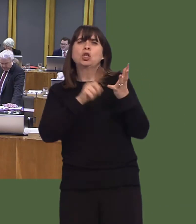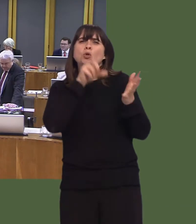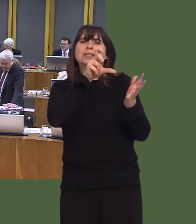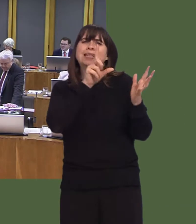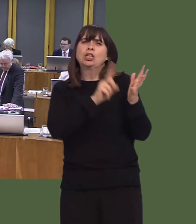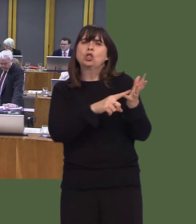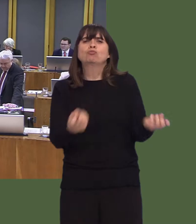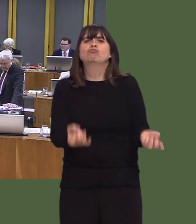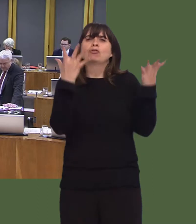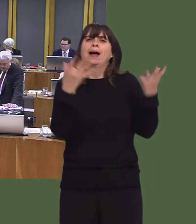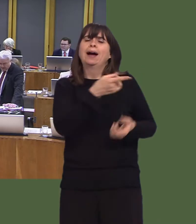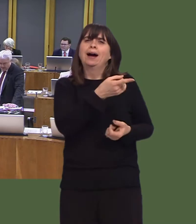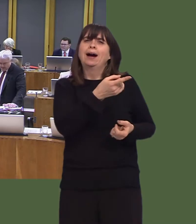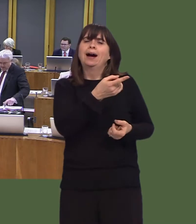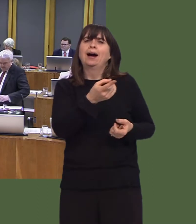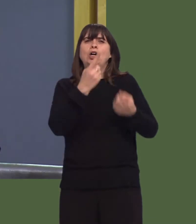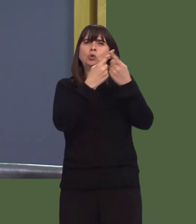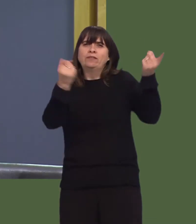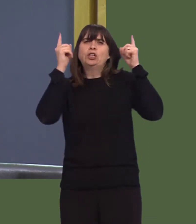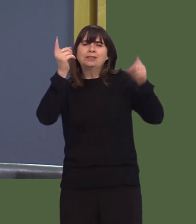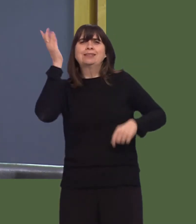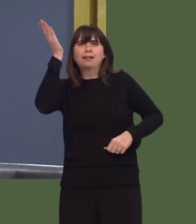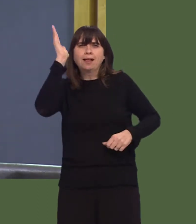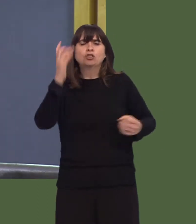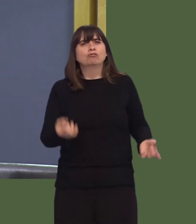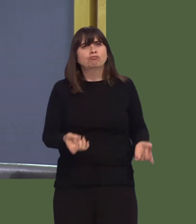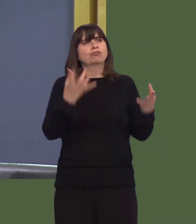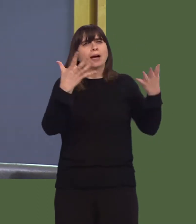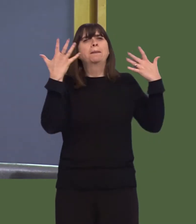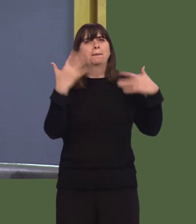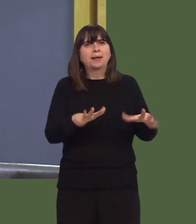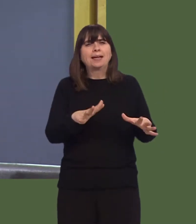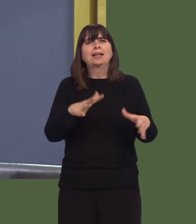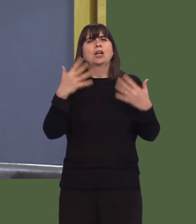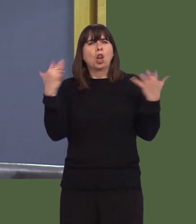Union strike. I know that talks are now ongoing about the validity of the figure that has been given